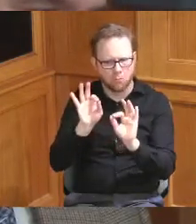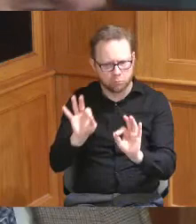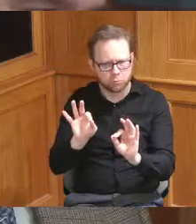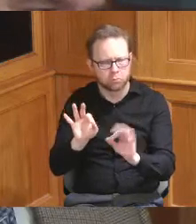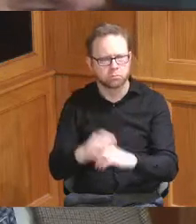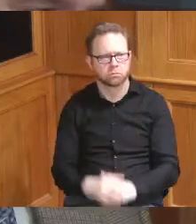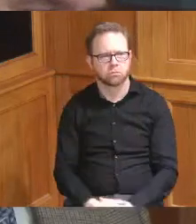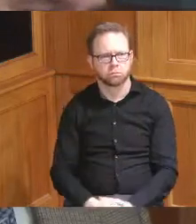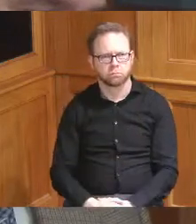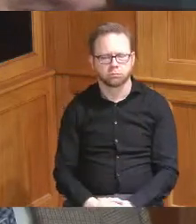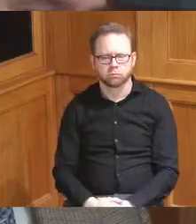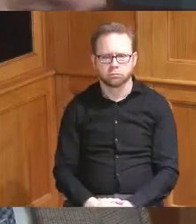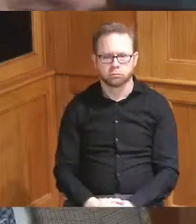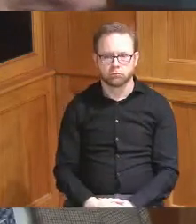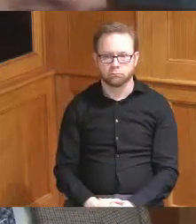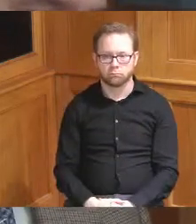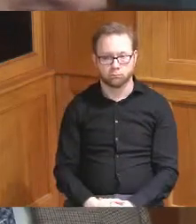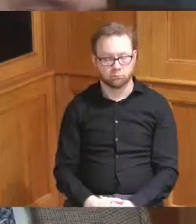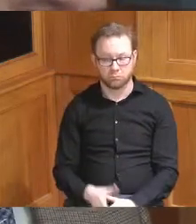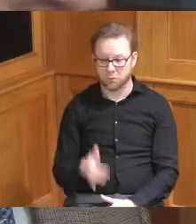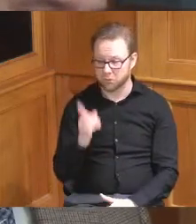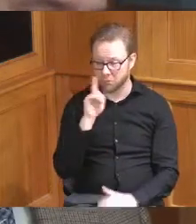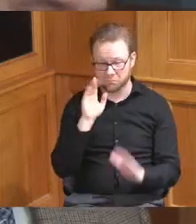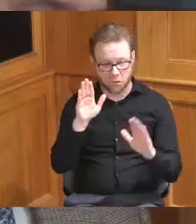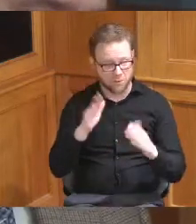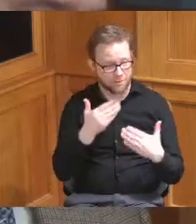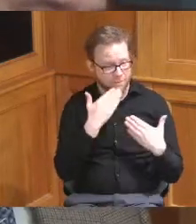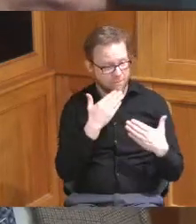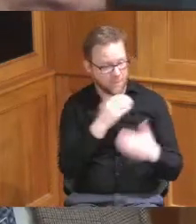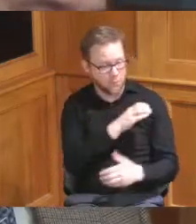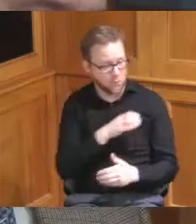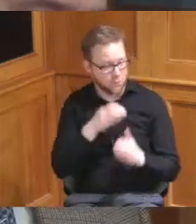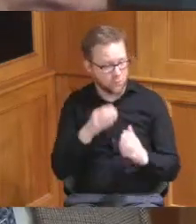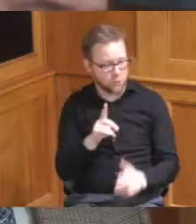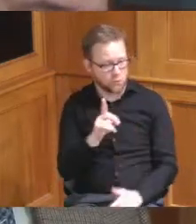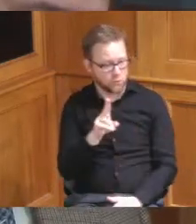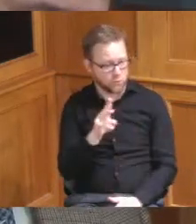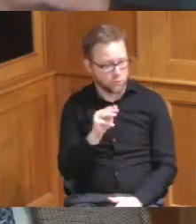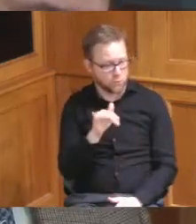yeah it sounds great thanks again to Commissioner Dumas for bringing it forward and I'll be excited